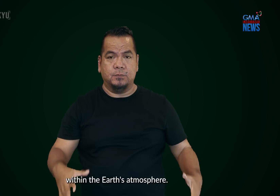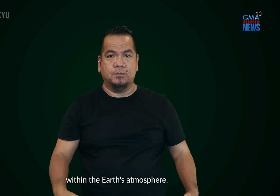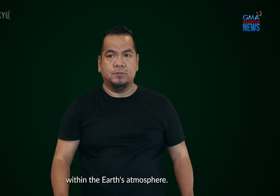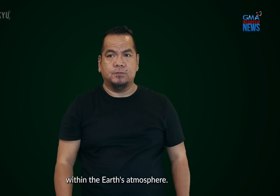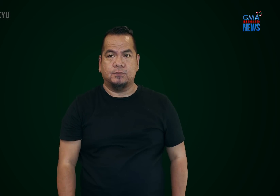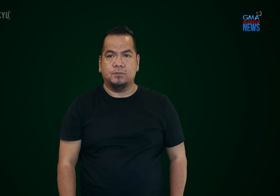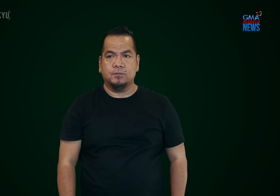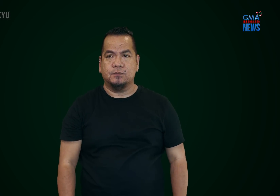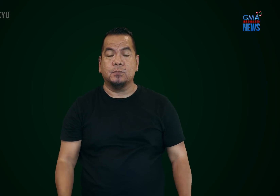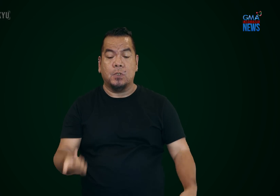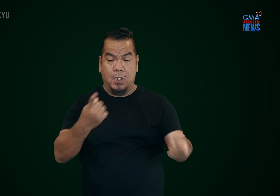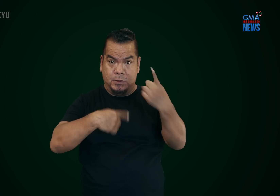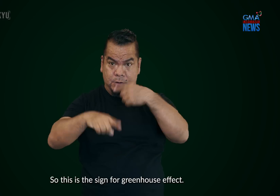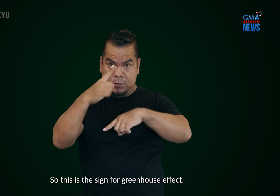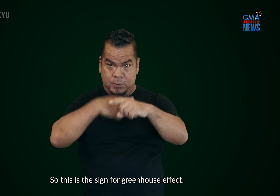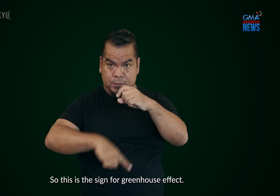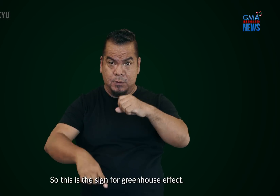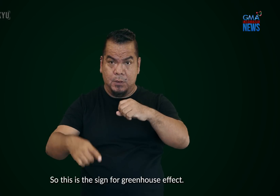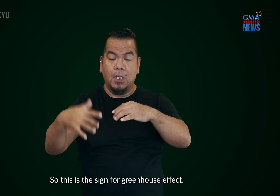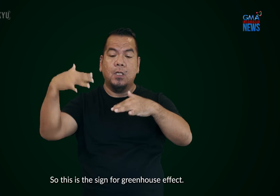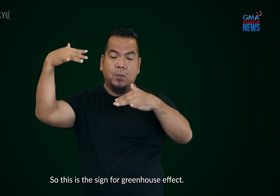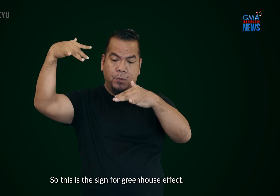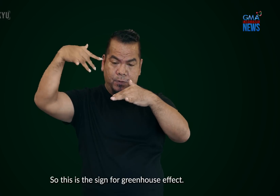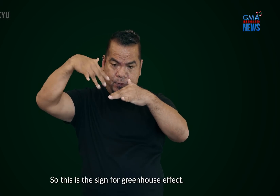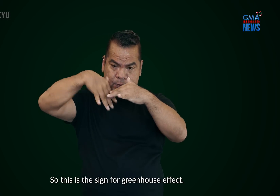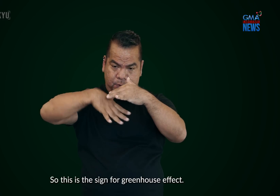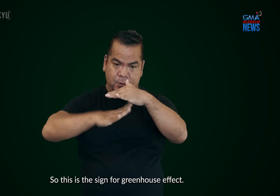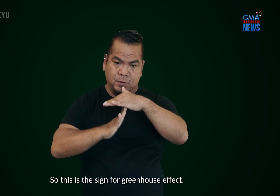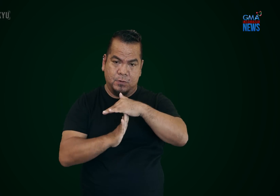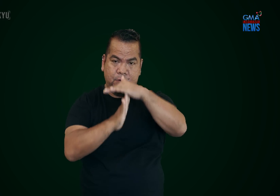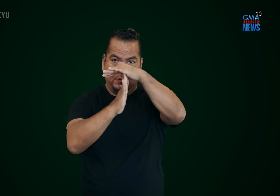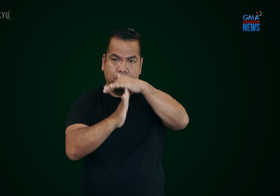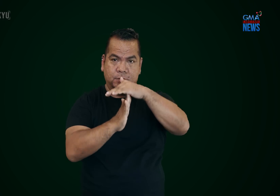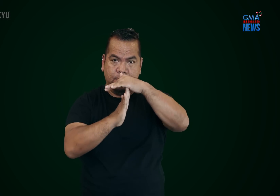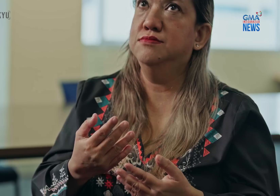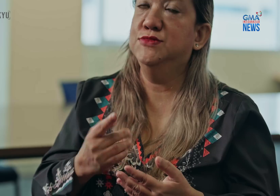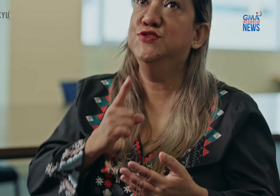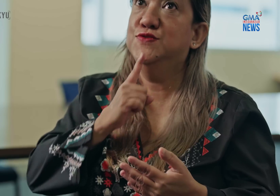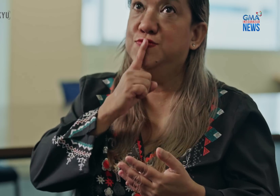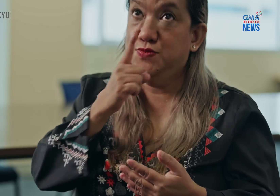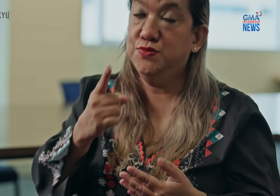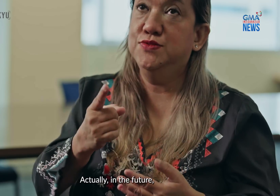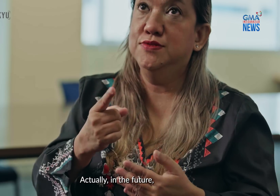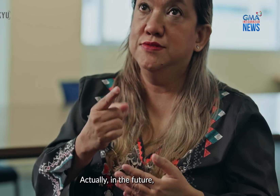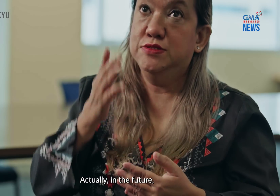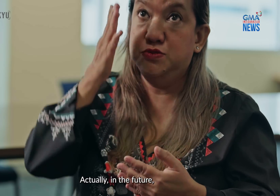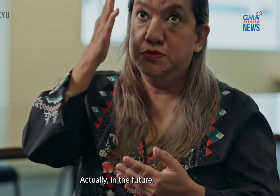and gets stuck inside the Earth, and does not escape that's why it causes heat